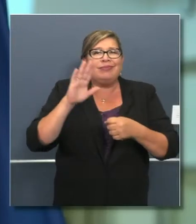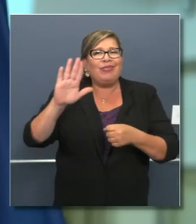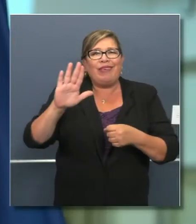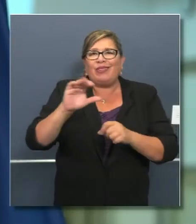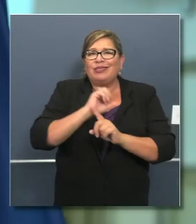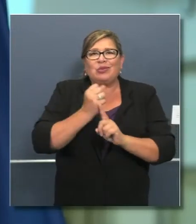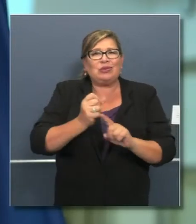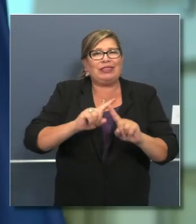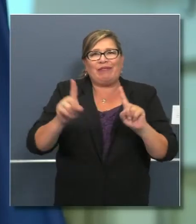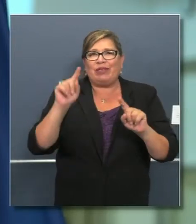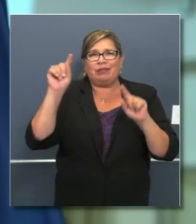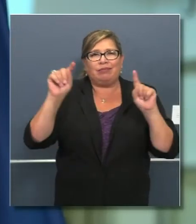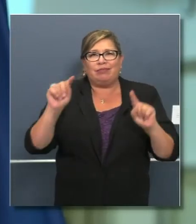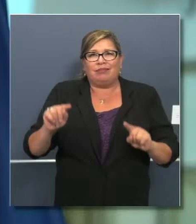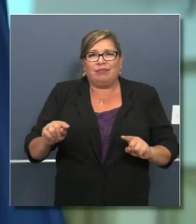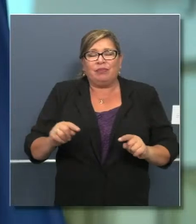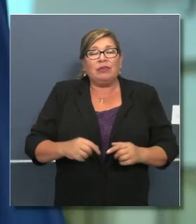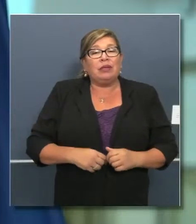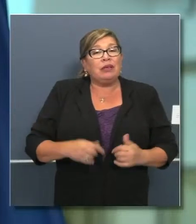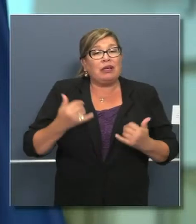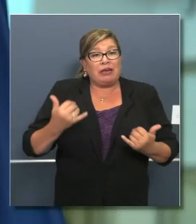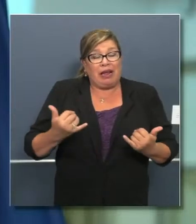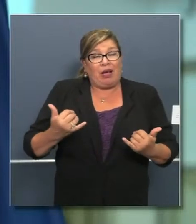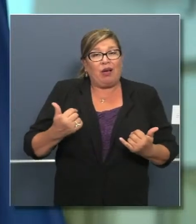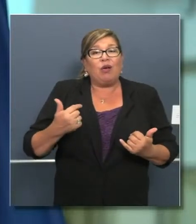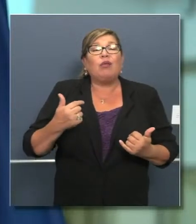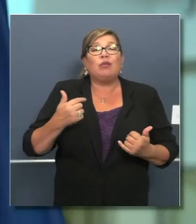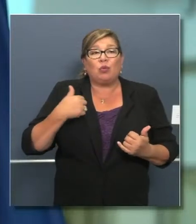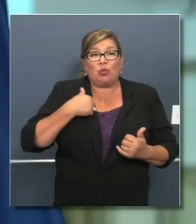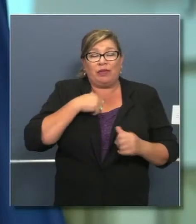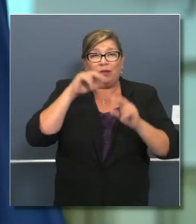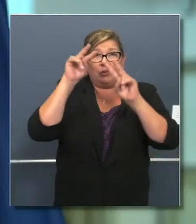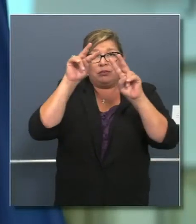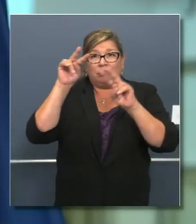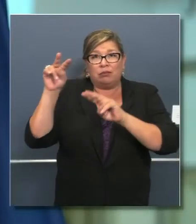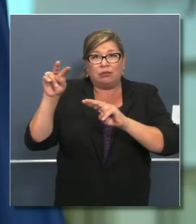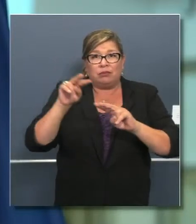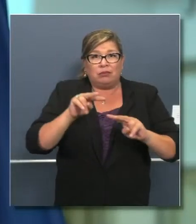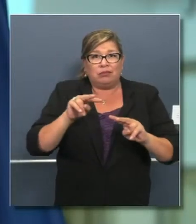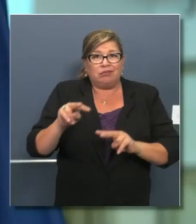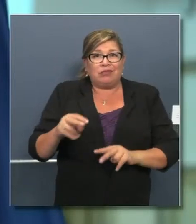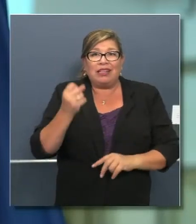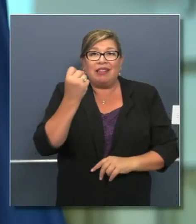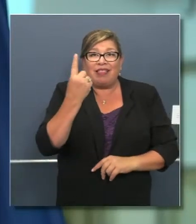eleven counties were monitoring eleven counties were working on technical assistance and they've